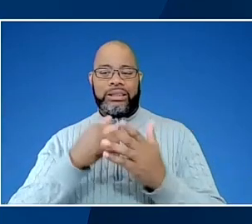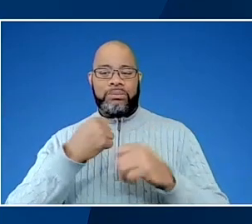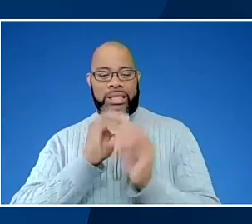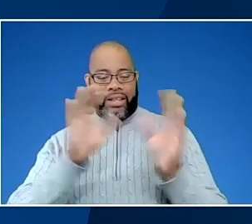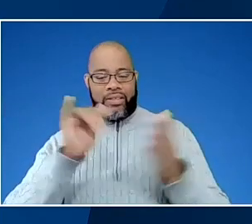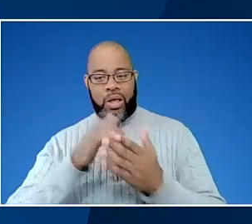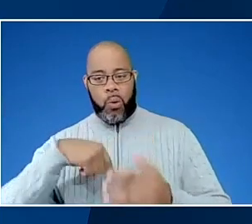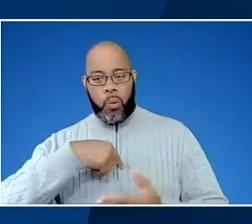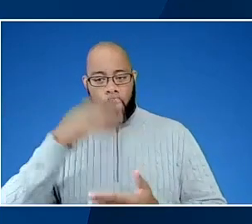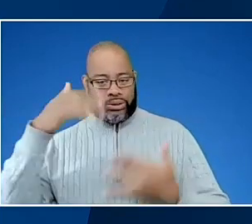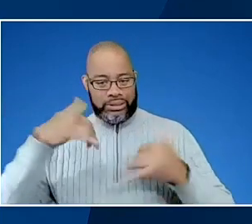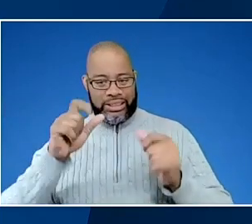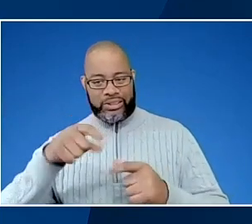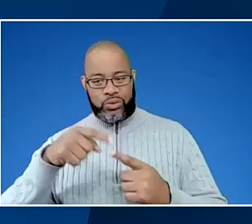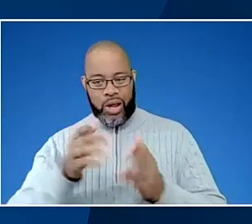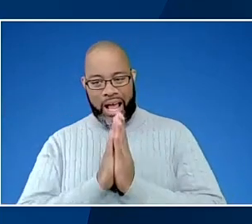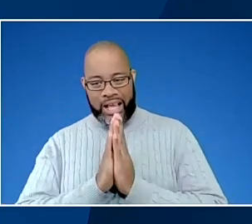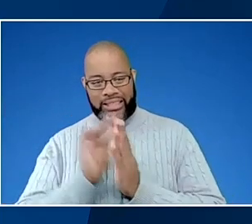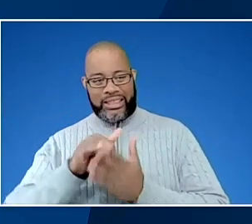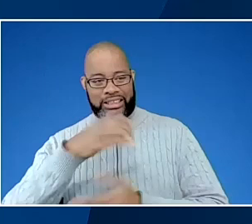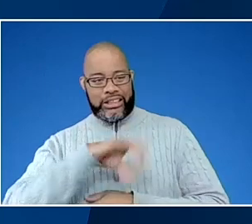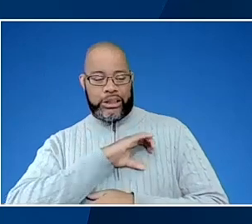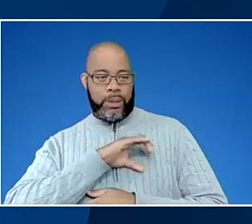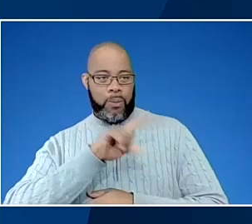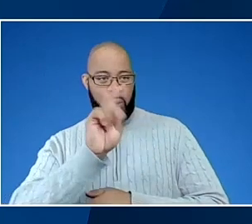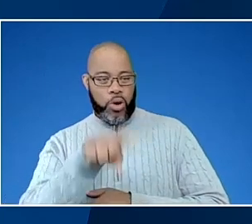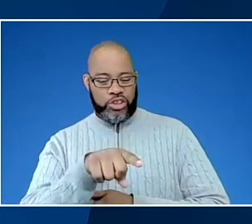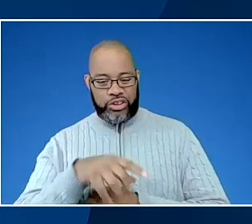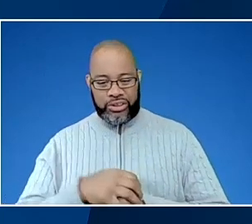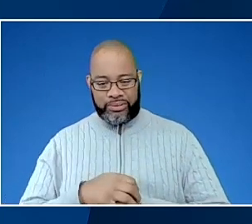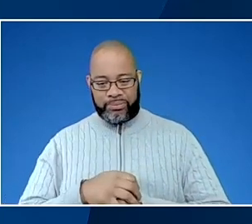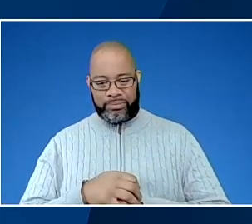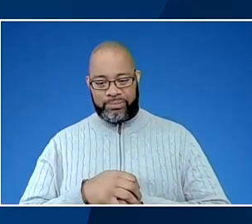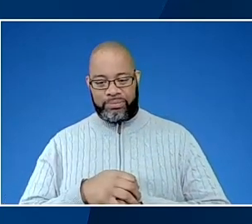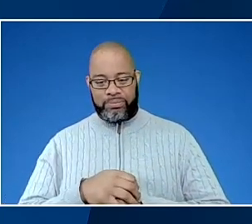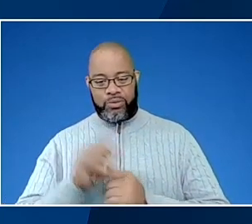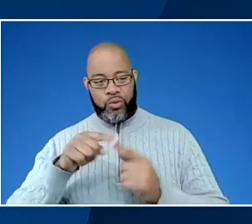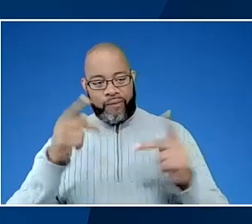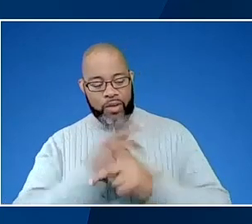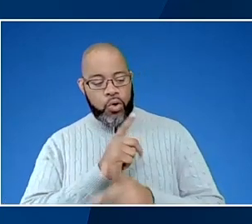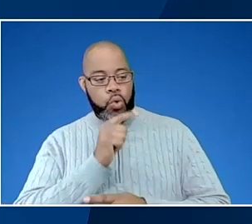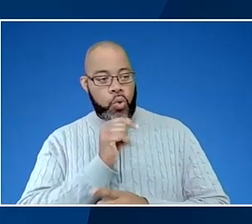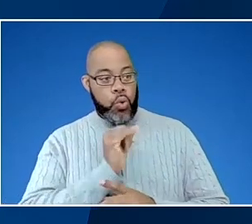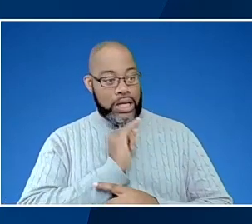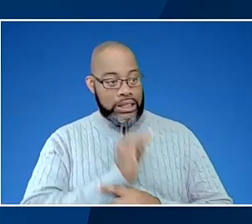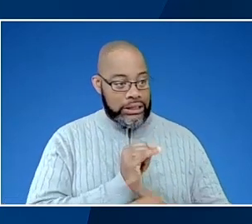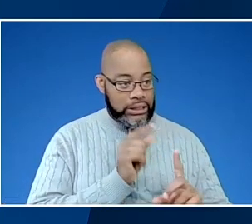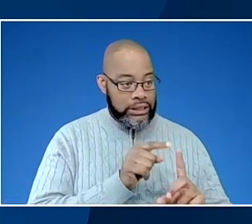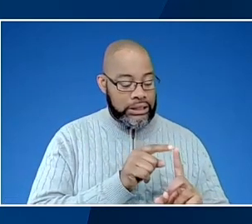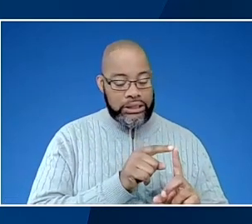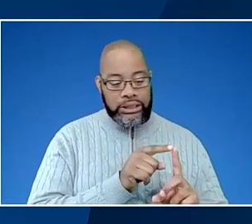still need to ask the citizenship question to discern who is eligible to receive